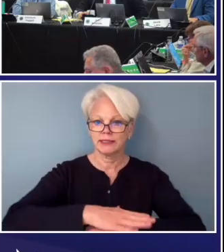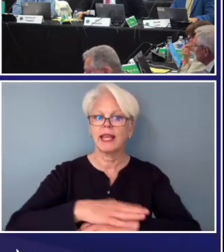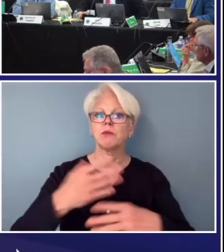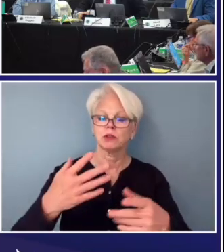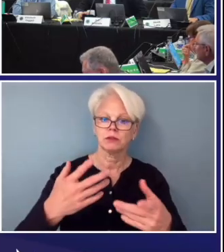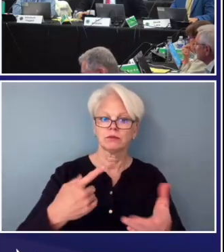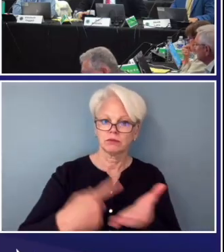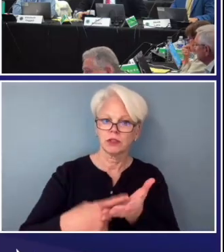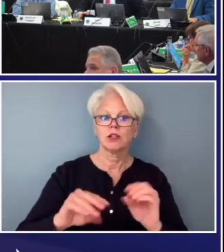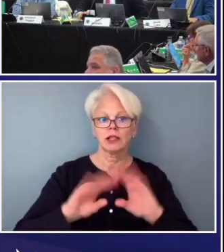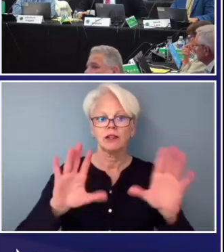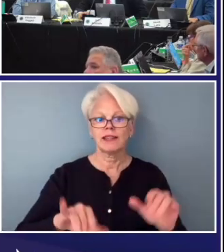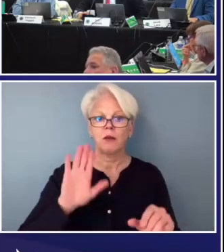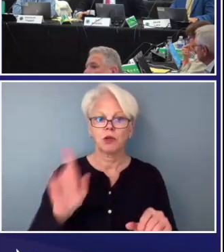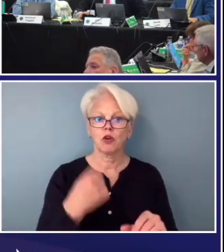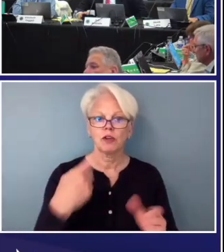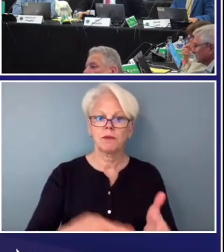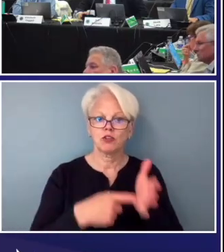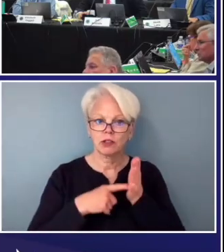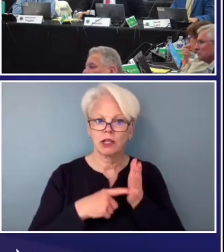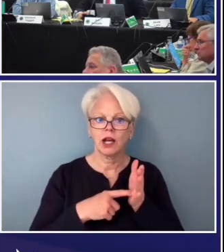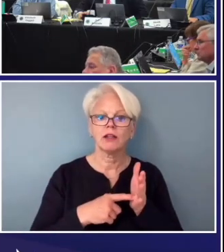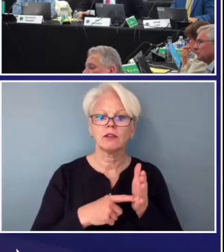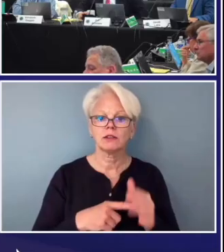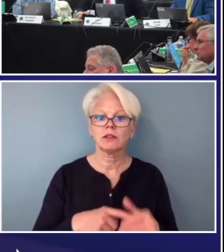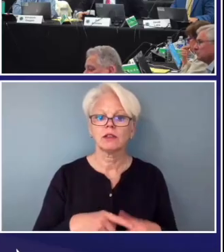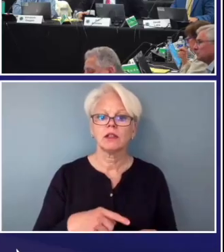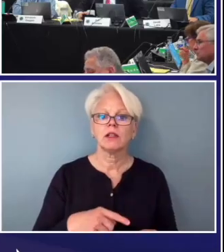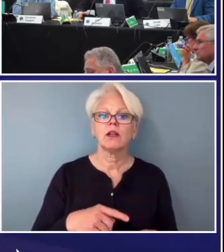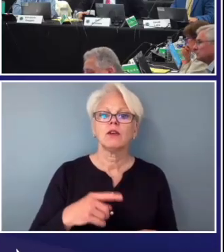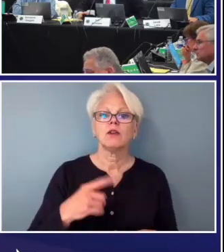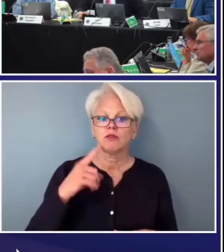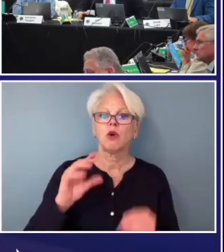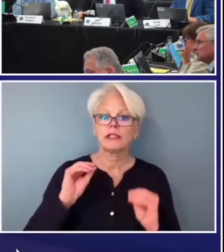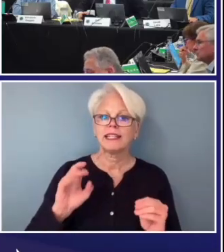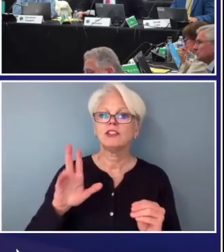This would only be required unless for a teachout agreement unless the institution is completing its own teachout.